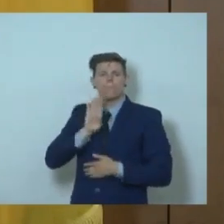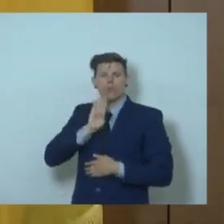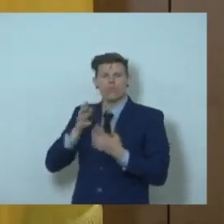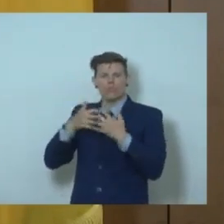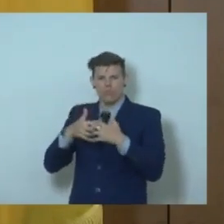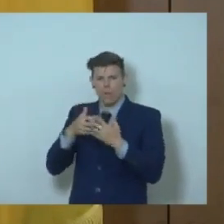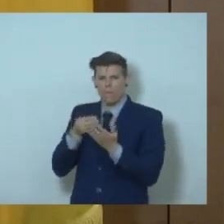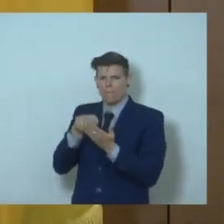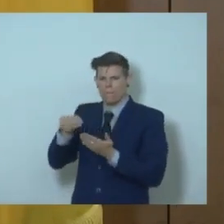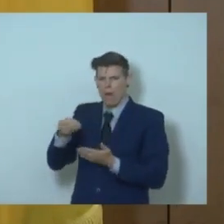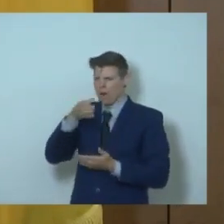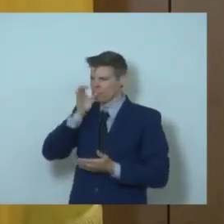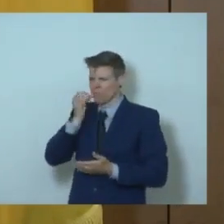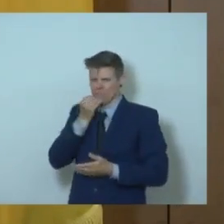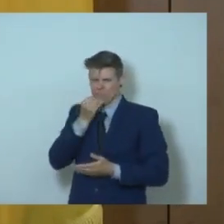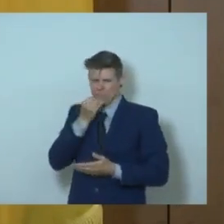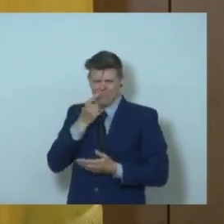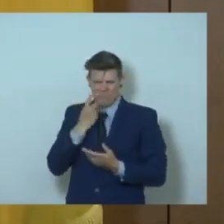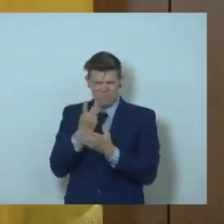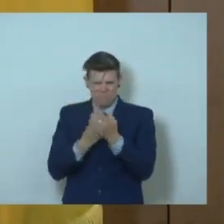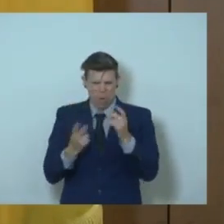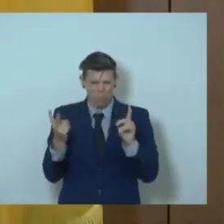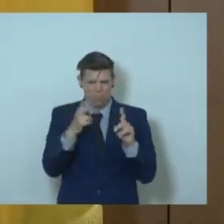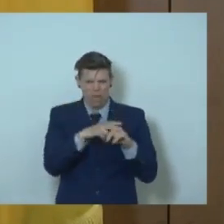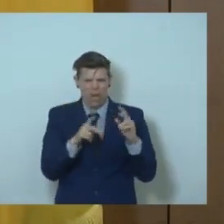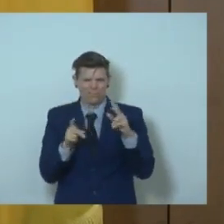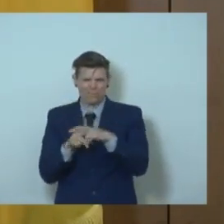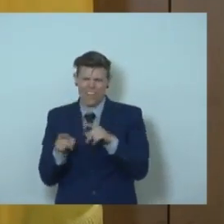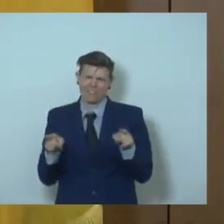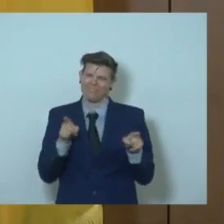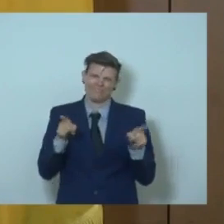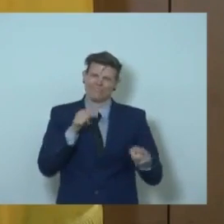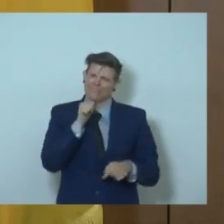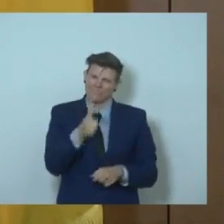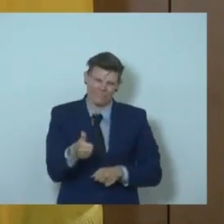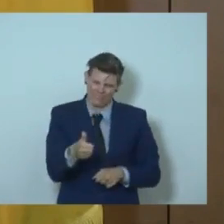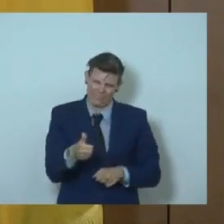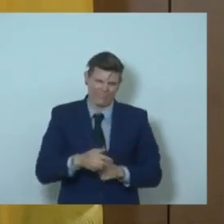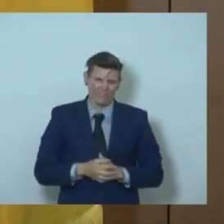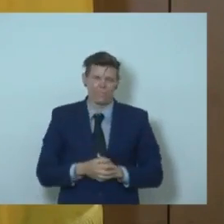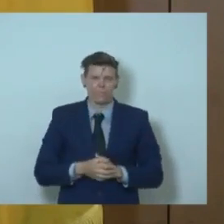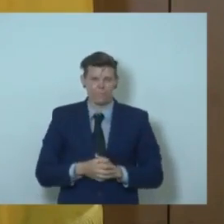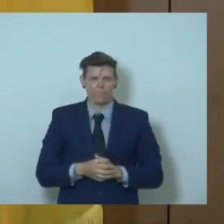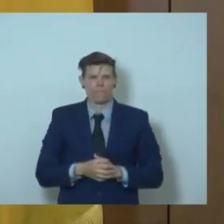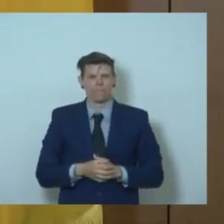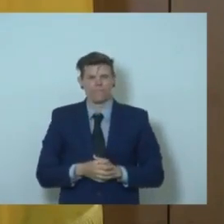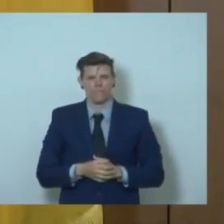YOU CAN GET A BEER OR DRINK A LIBATION AT A BREWERY AND YOU CAN OFTEN GET FOOD.